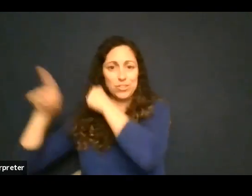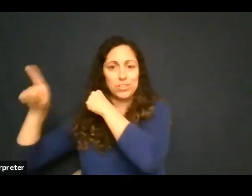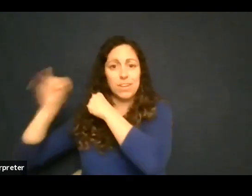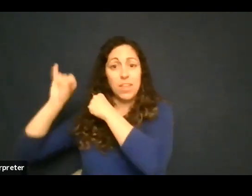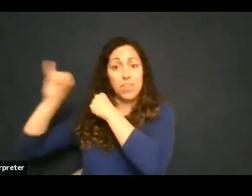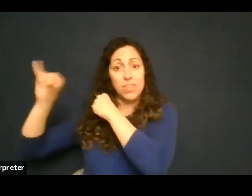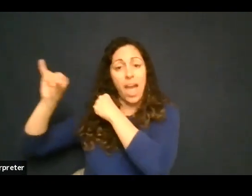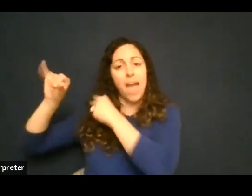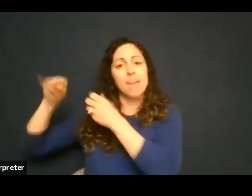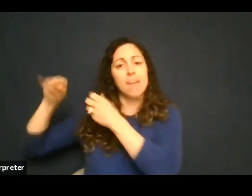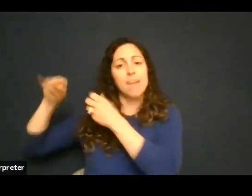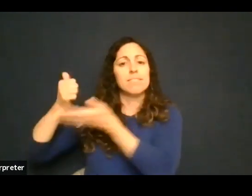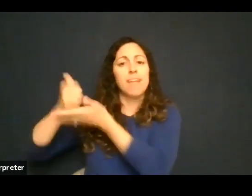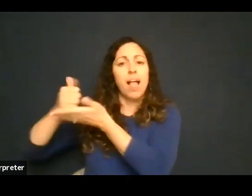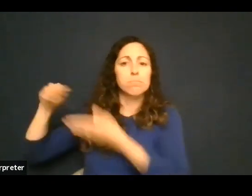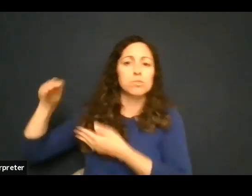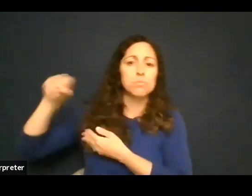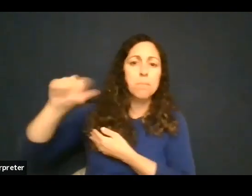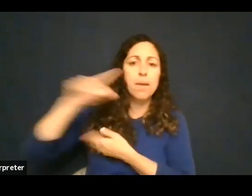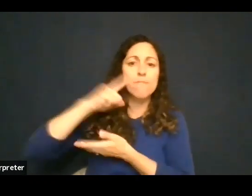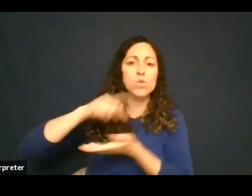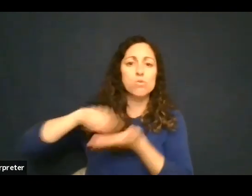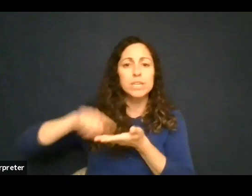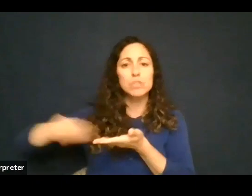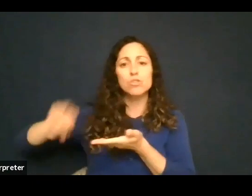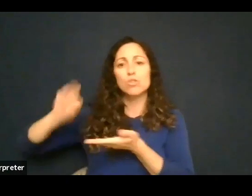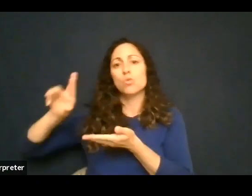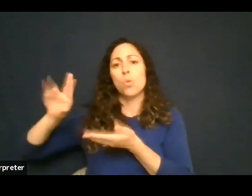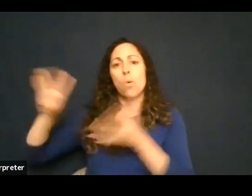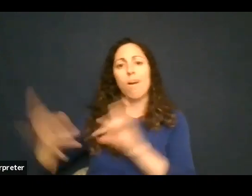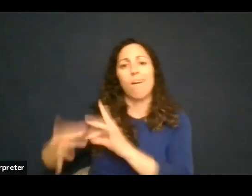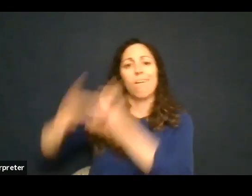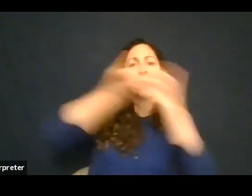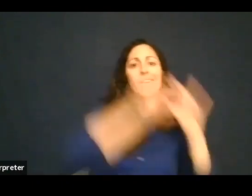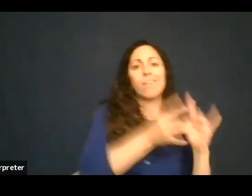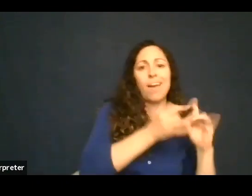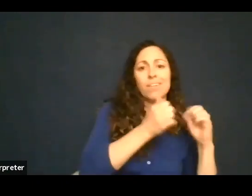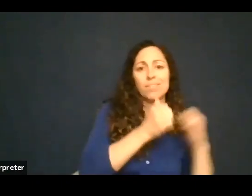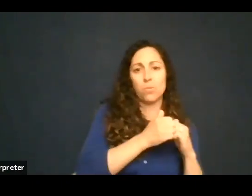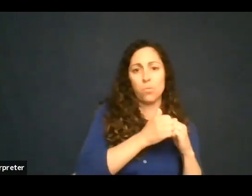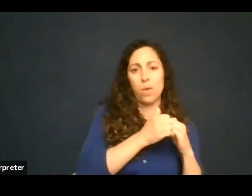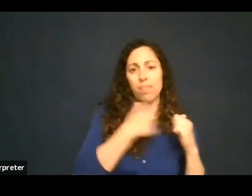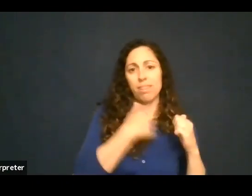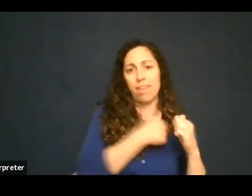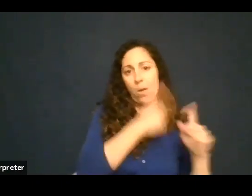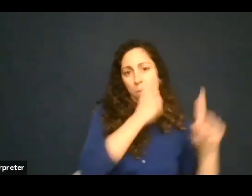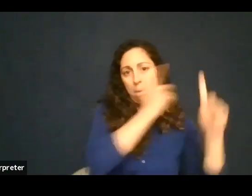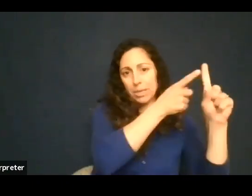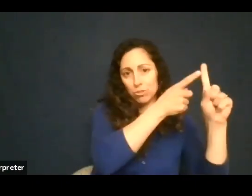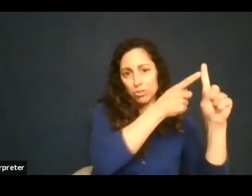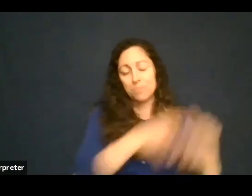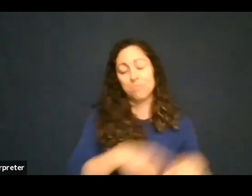So that that's how we-- we obviously, at the foundation, raise a majority of our funds